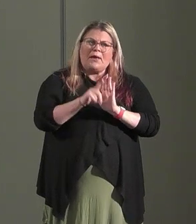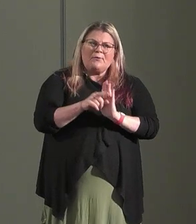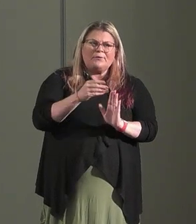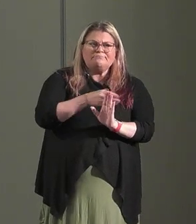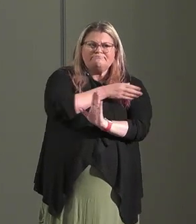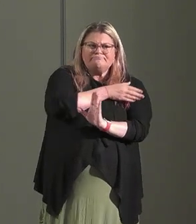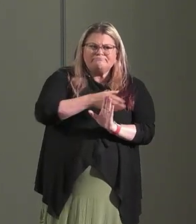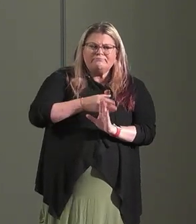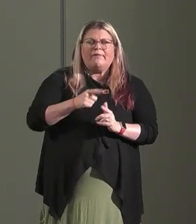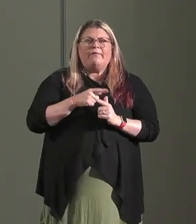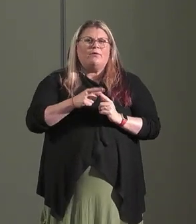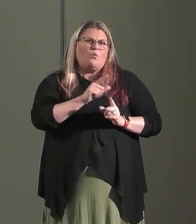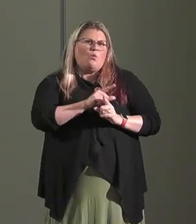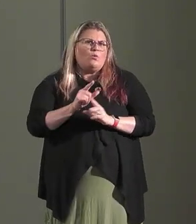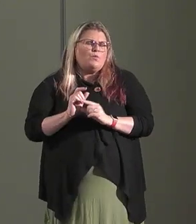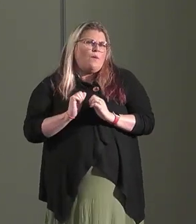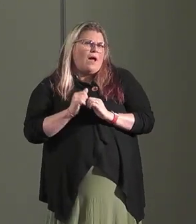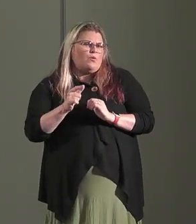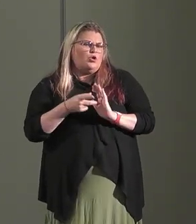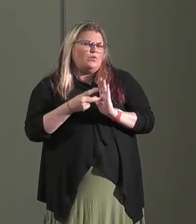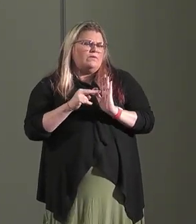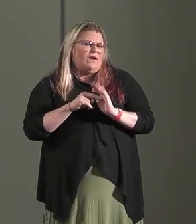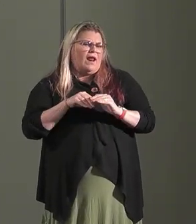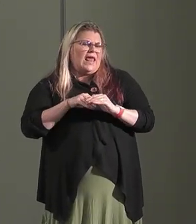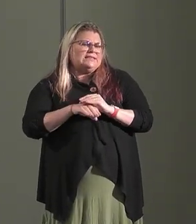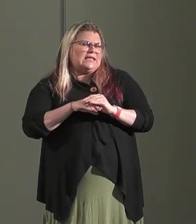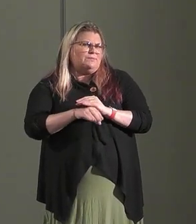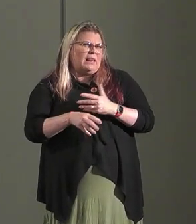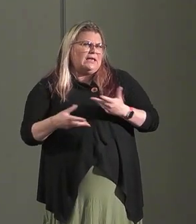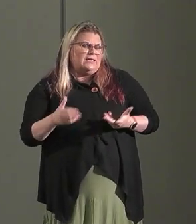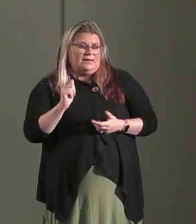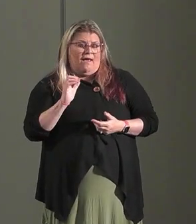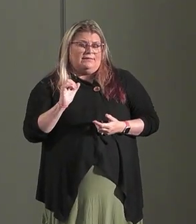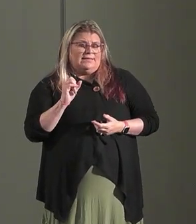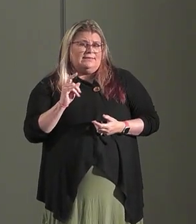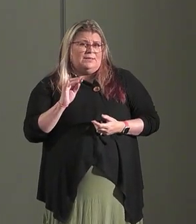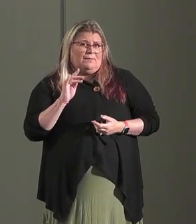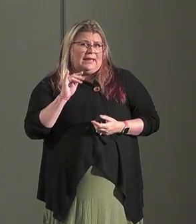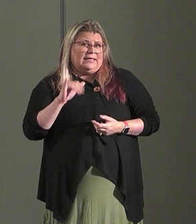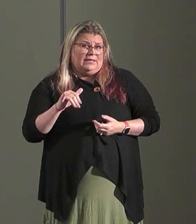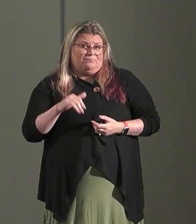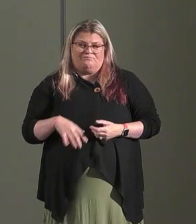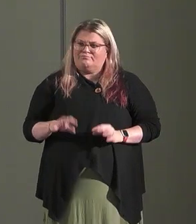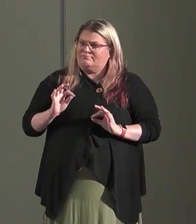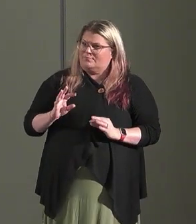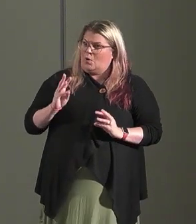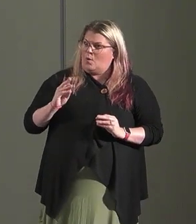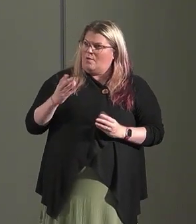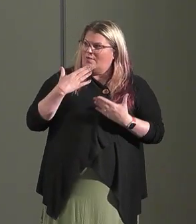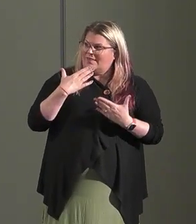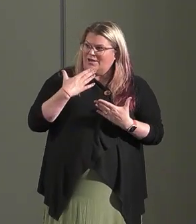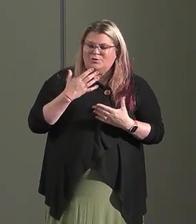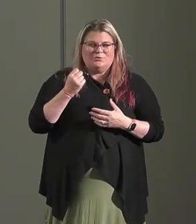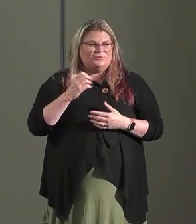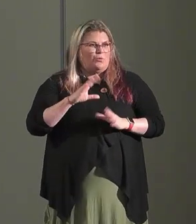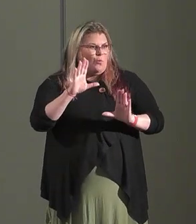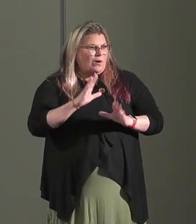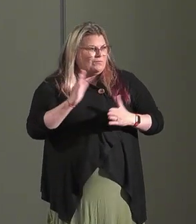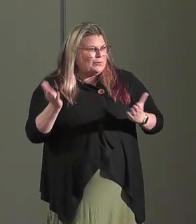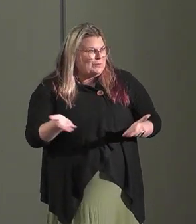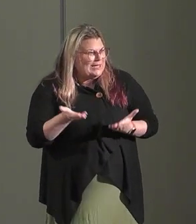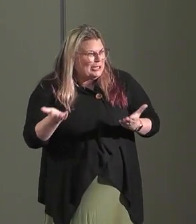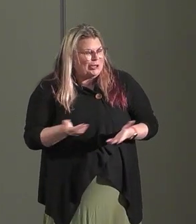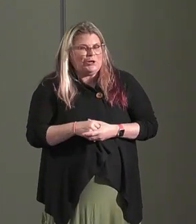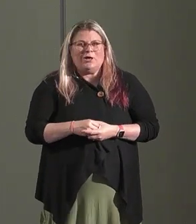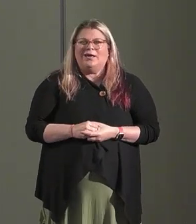And also how do you define accessibility? >> ALAN: So thank you. It is great to be here. So